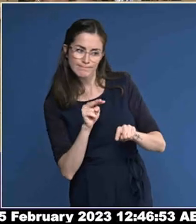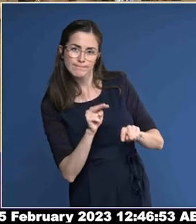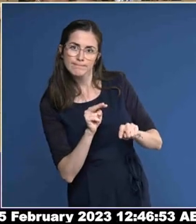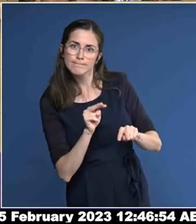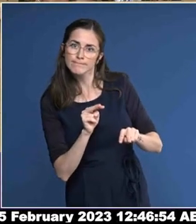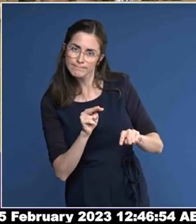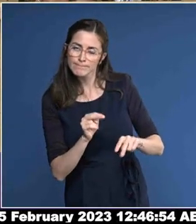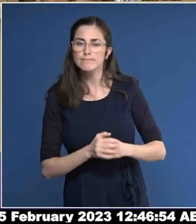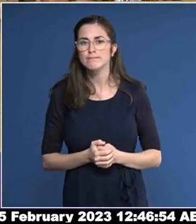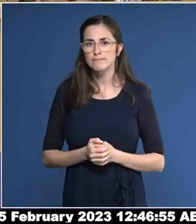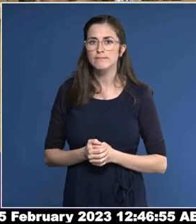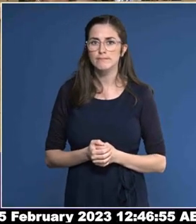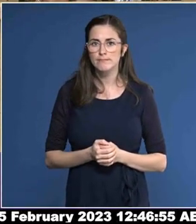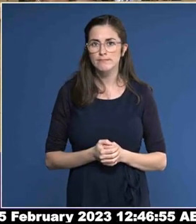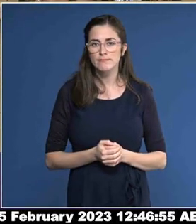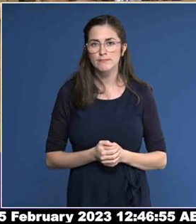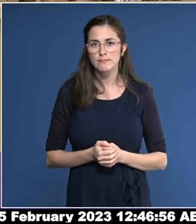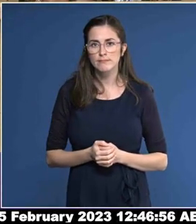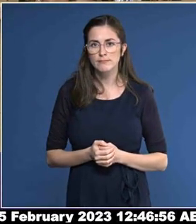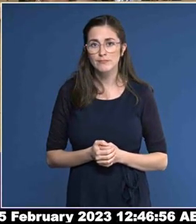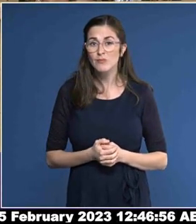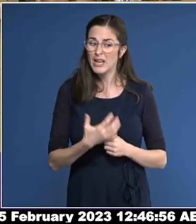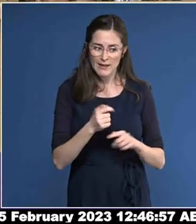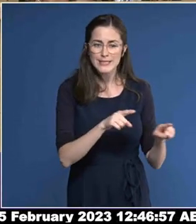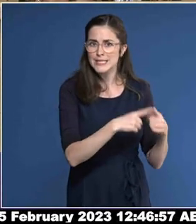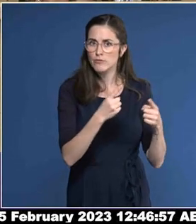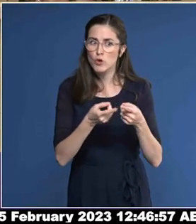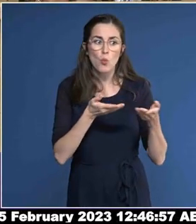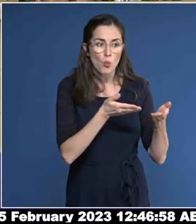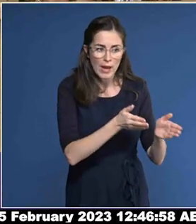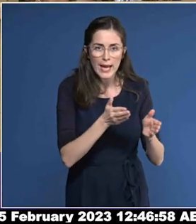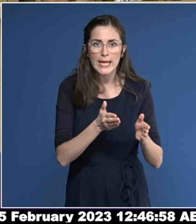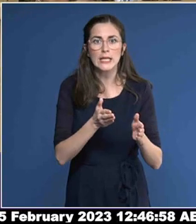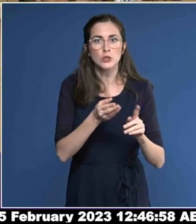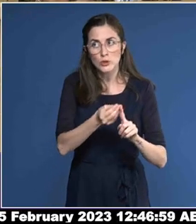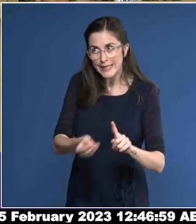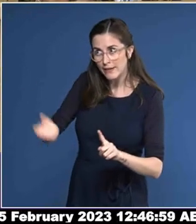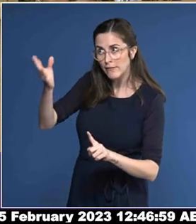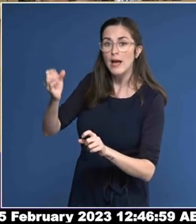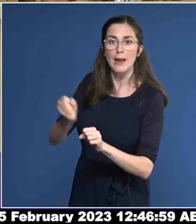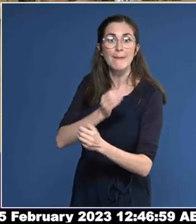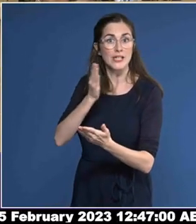So there's a number of mechanisms that we have to ensure that the board gets the information it requires. So if I put this proposition to you.